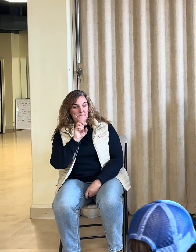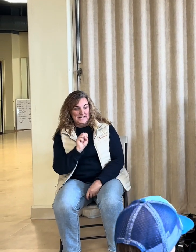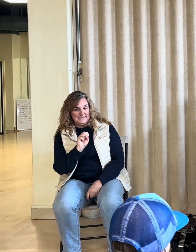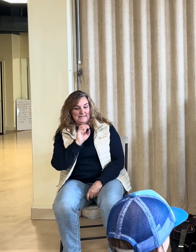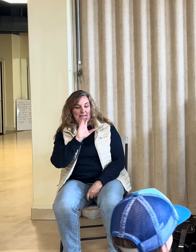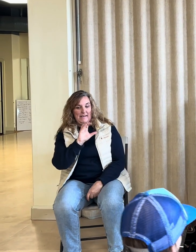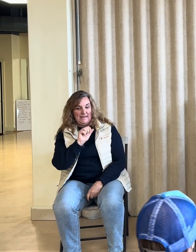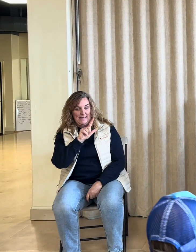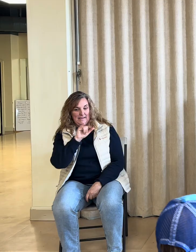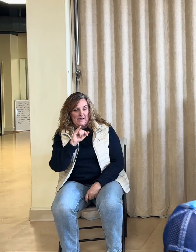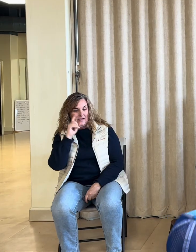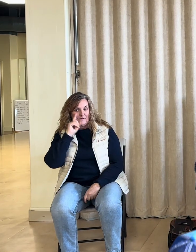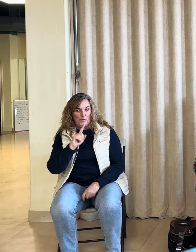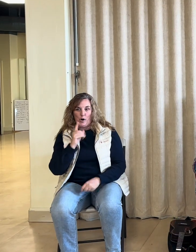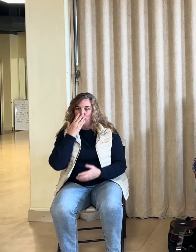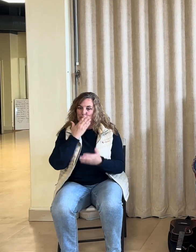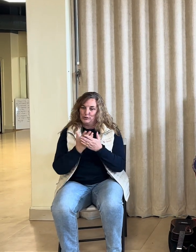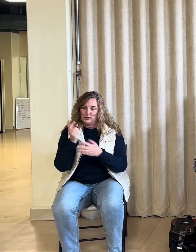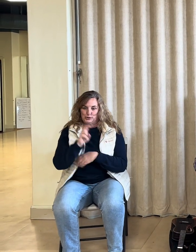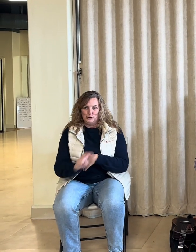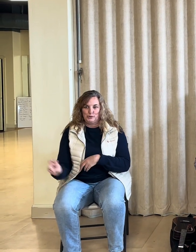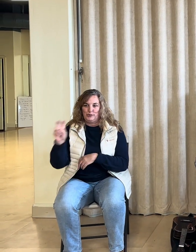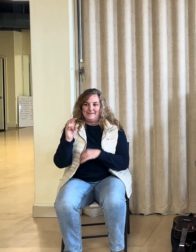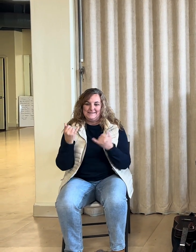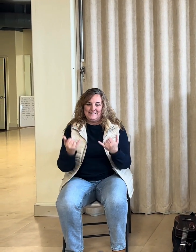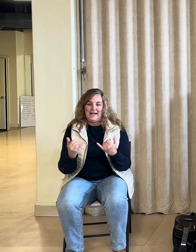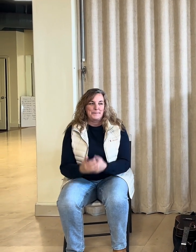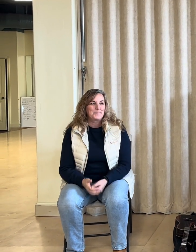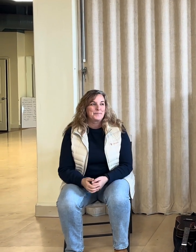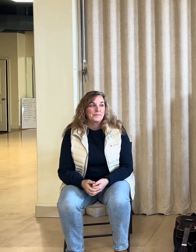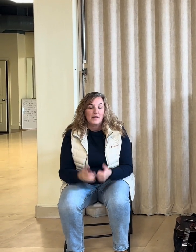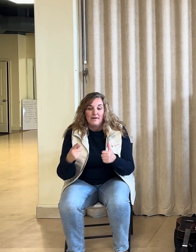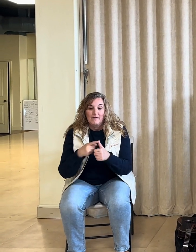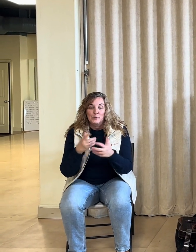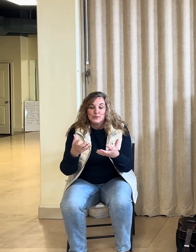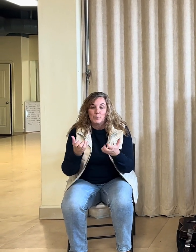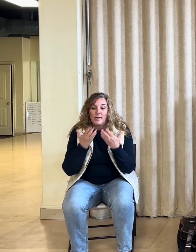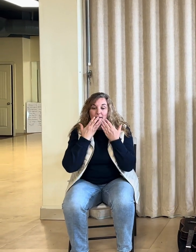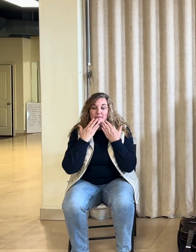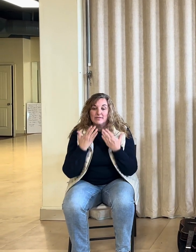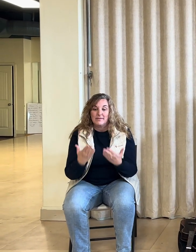on a great journey today. So, we first want to thank the Discovery Dance